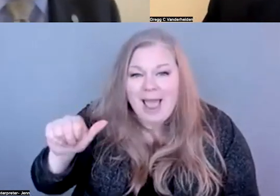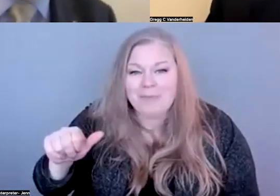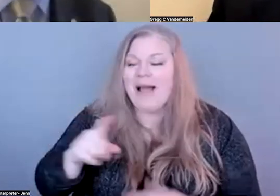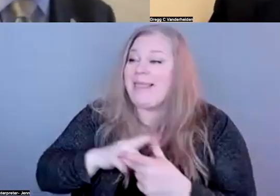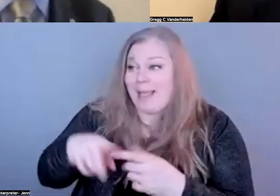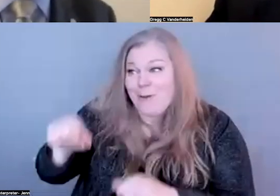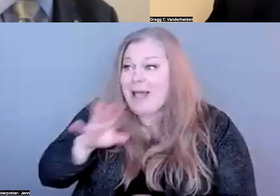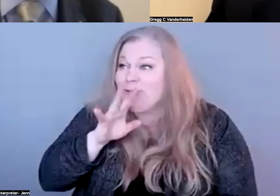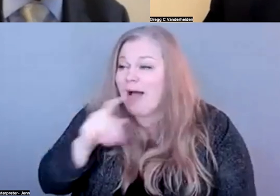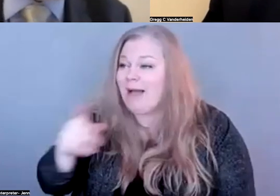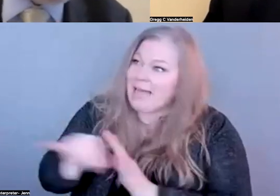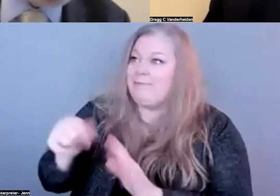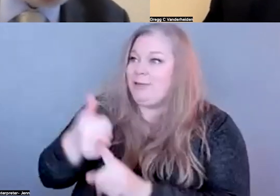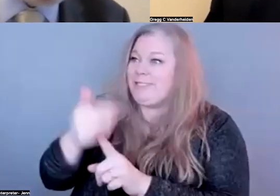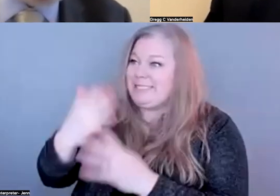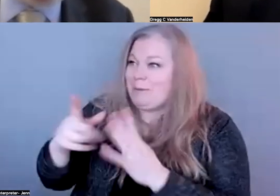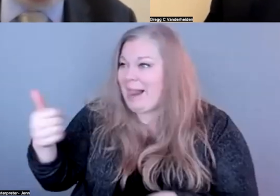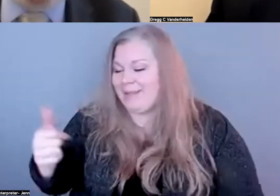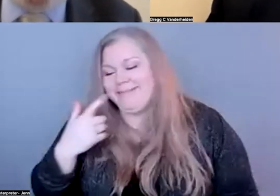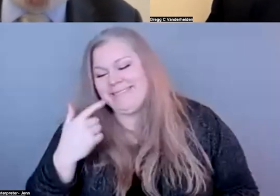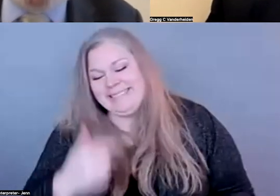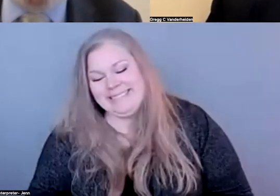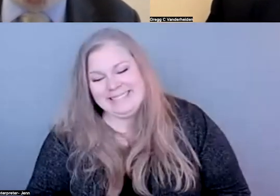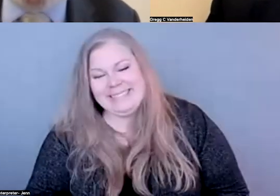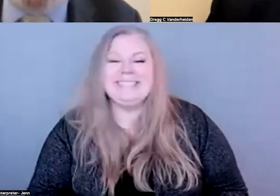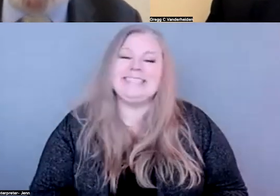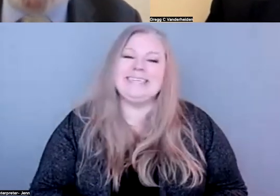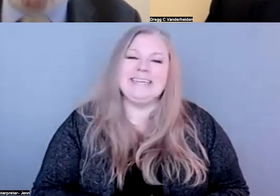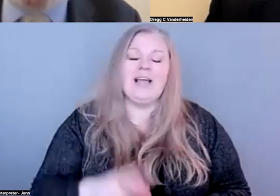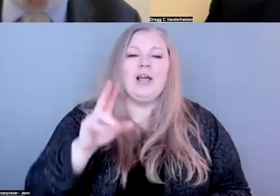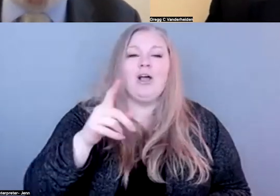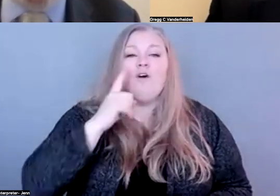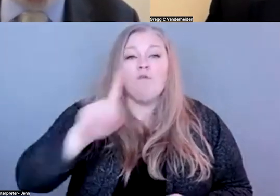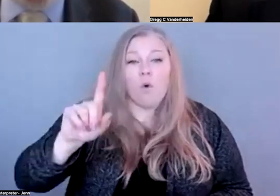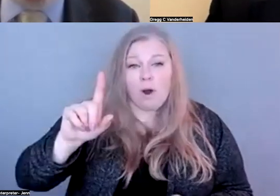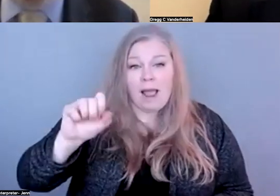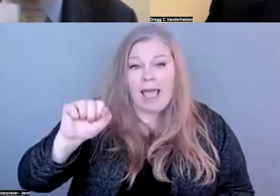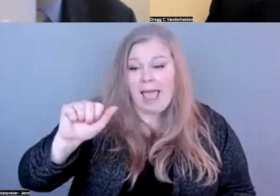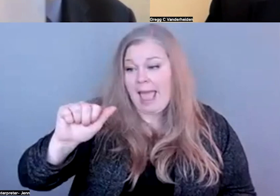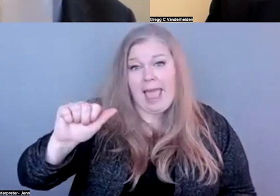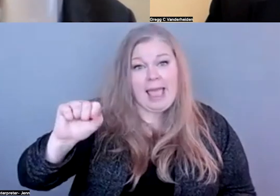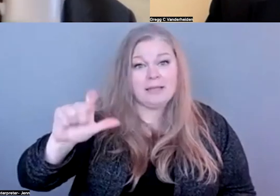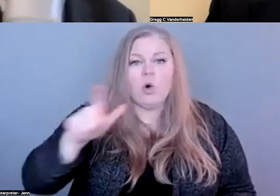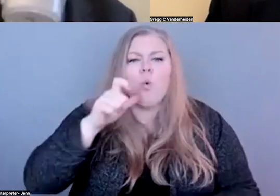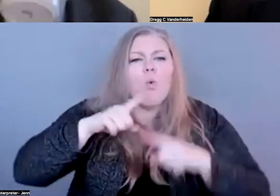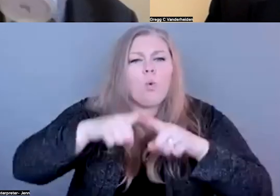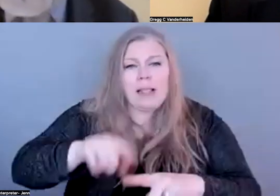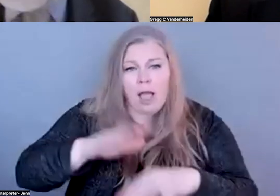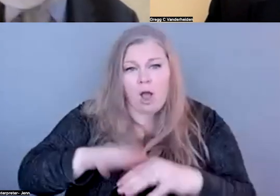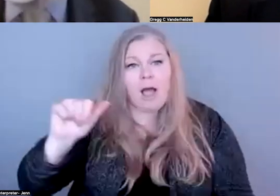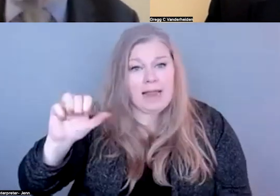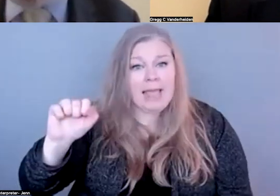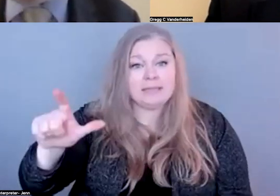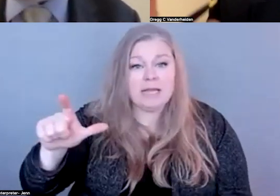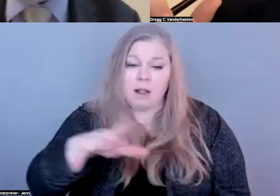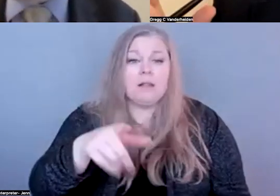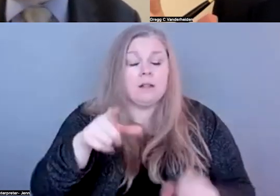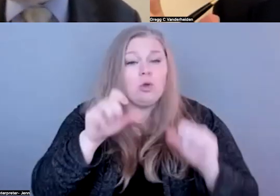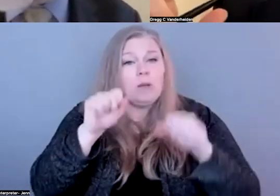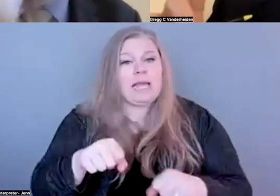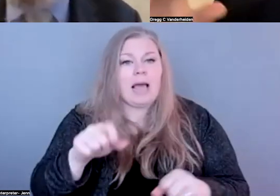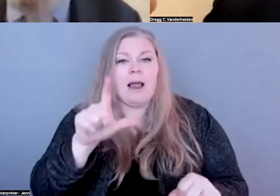Now for ASL, those of you who are relying on ASL, it is possible to pop the window off so